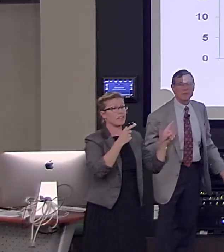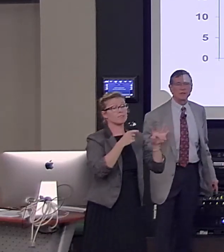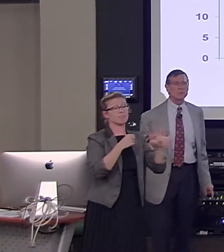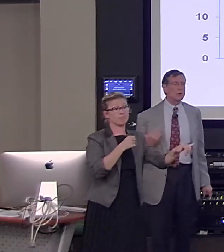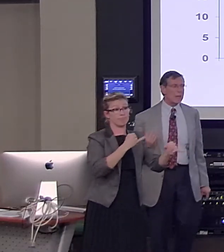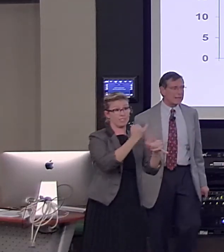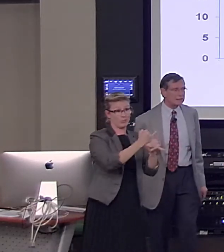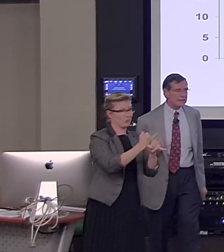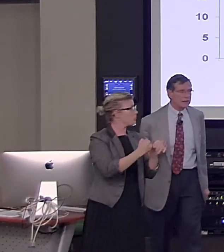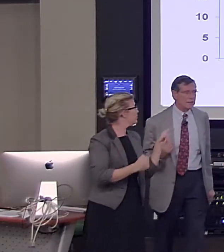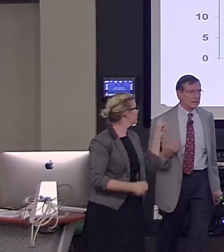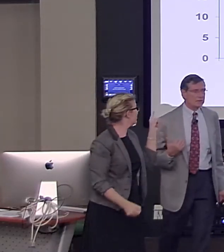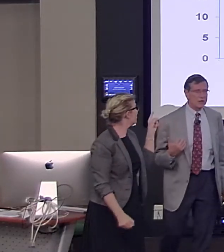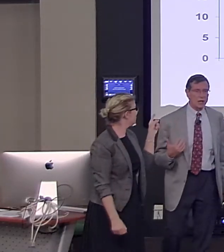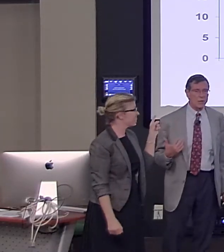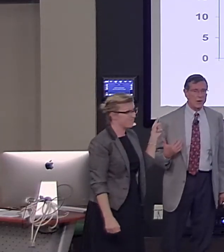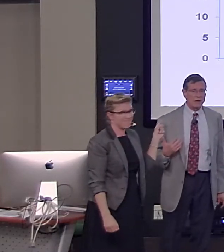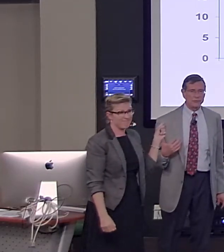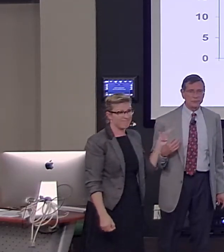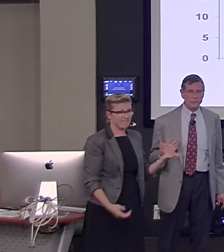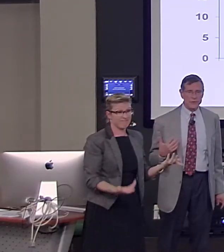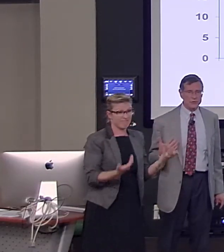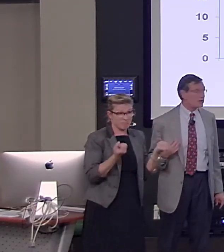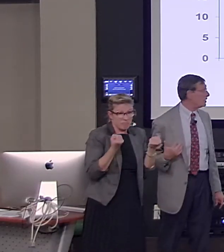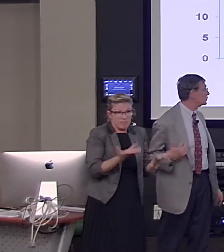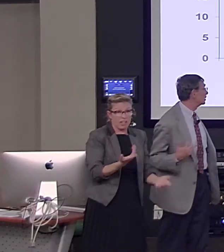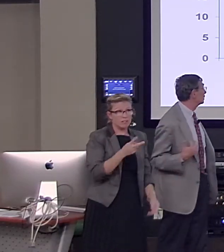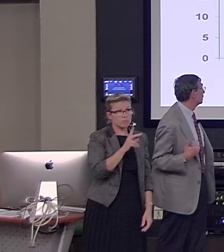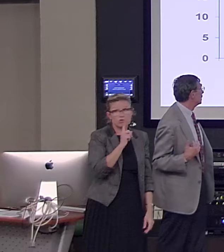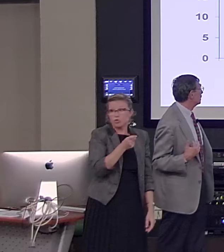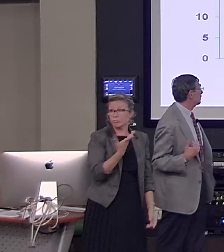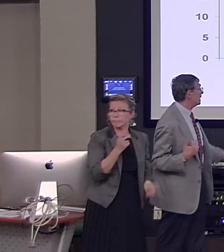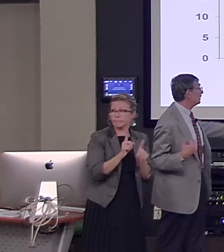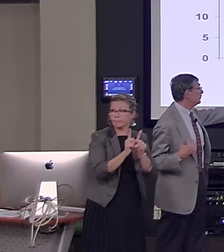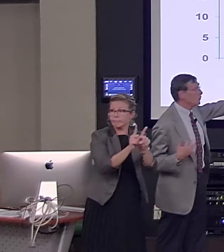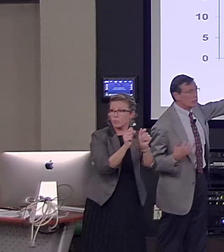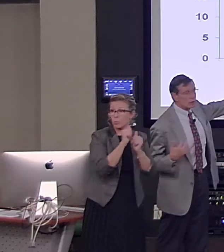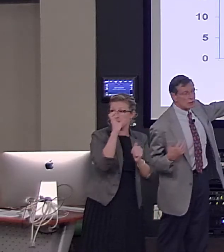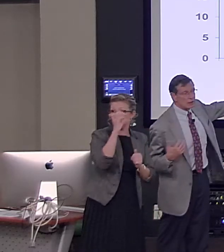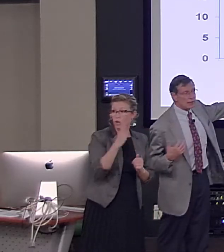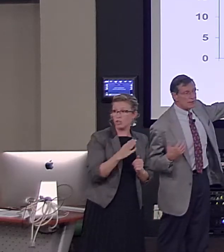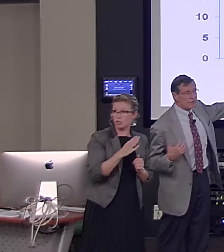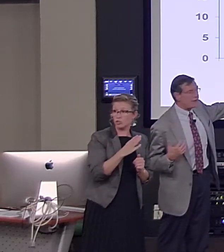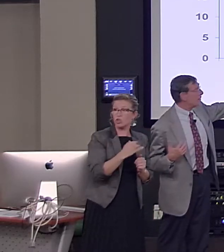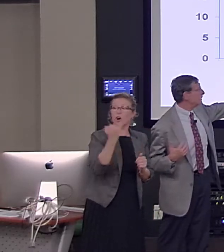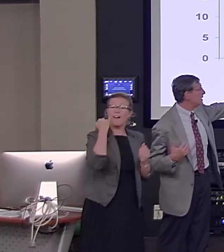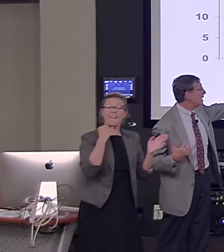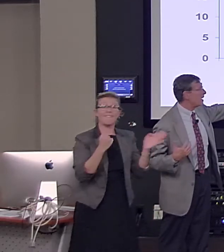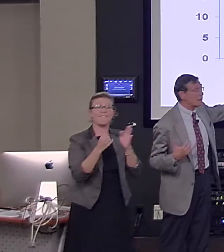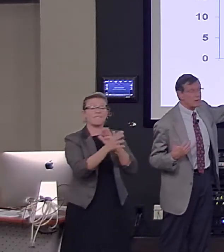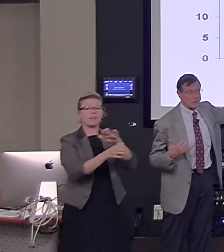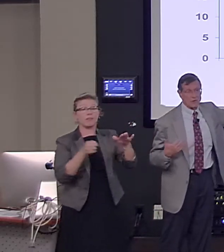you were much more likely to go off with a stranger than if you were in the family care